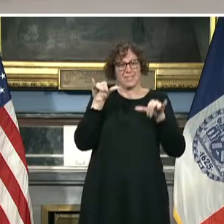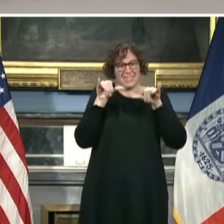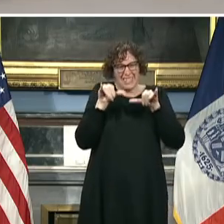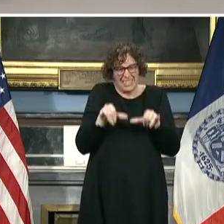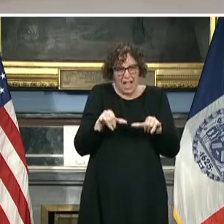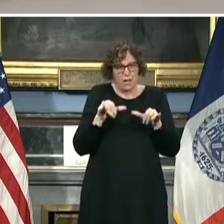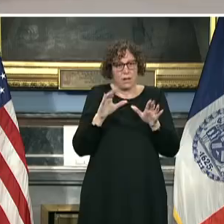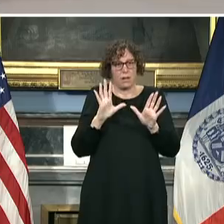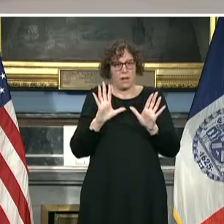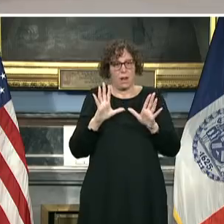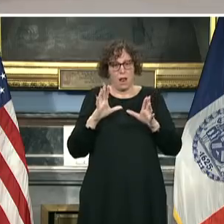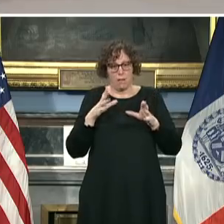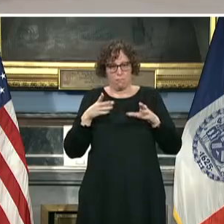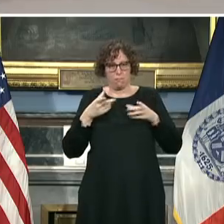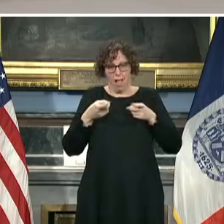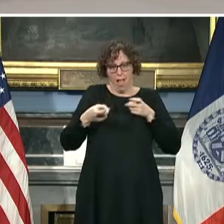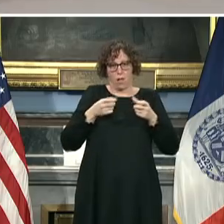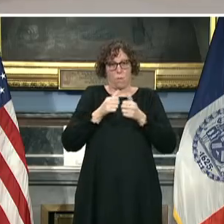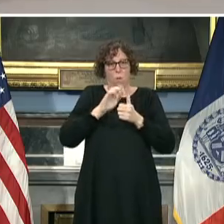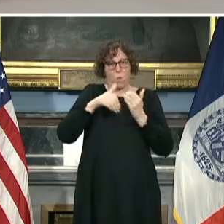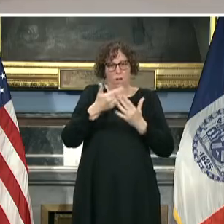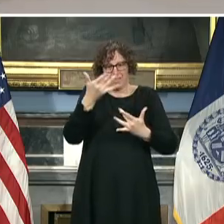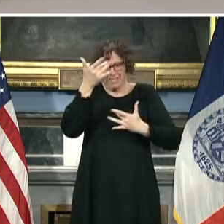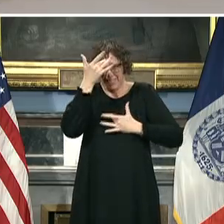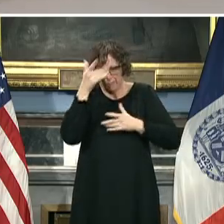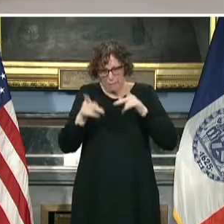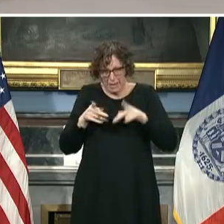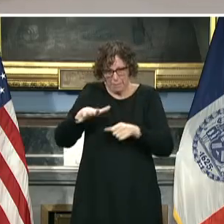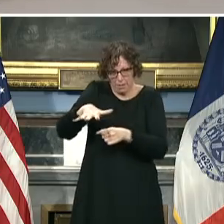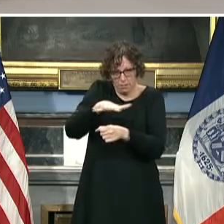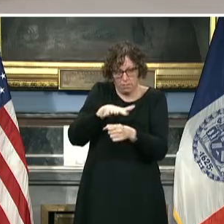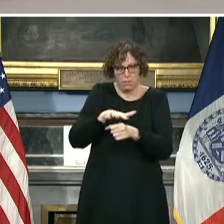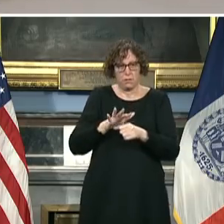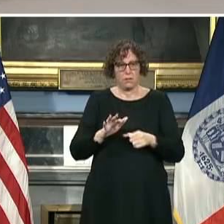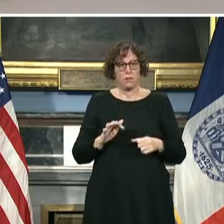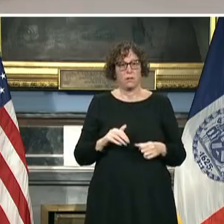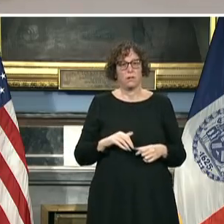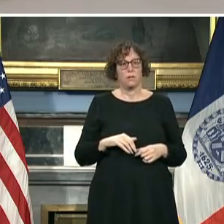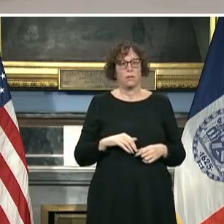THE LARGE NUMBER OF PEOPLE WHO REQUIRE HOSPITAL